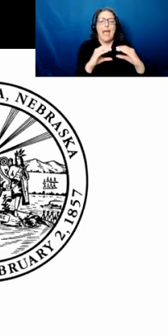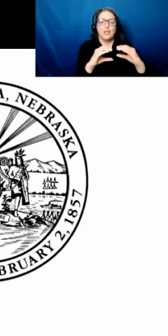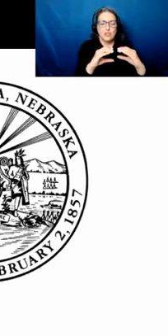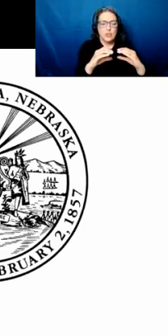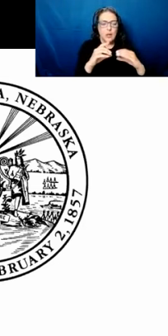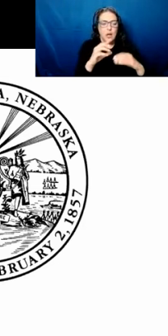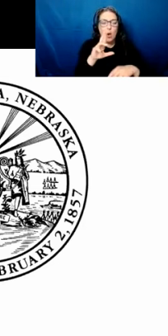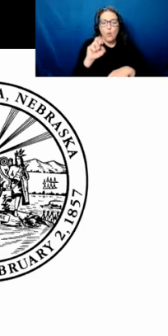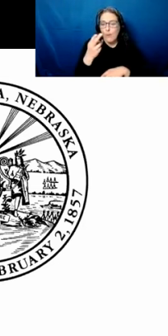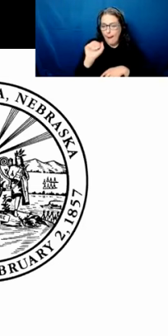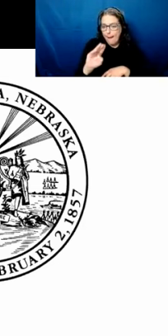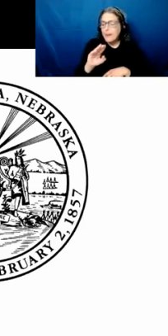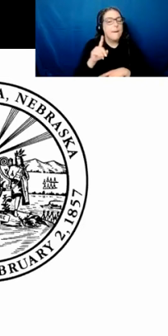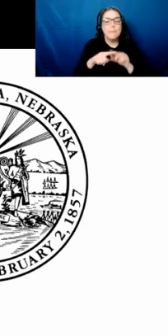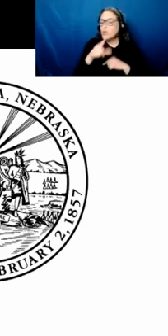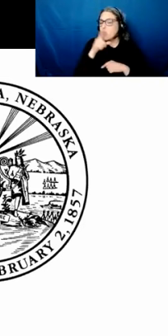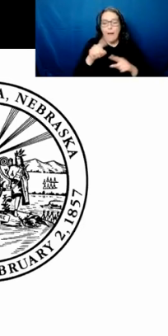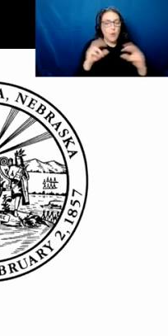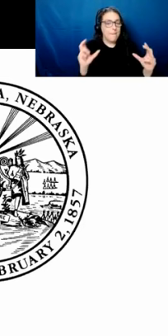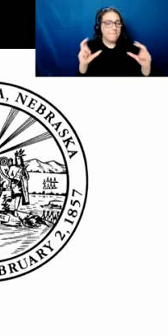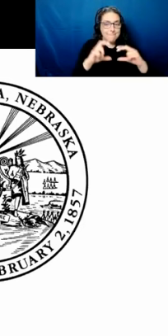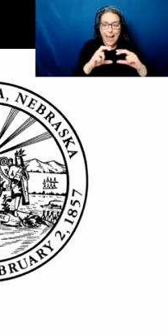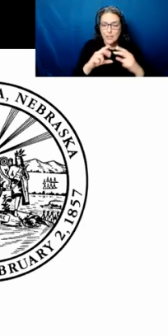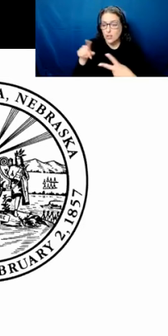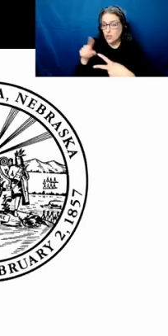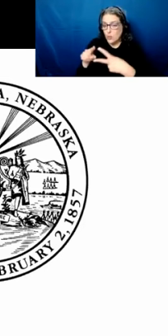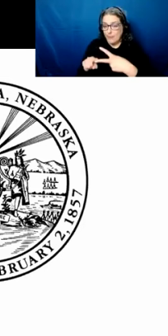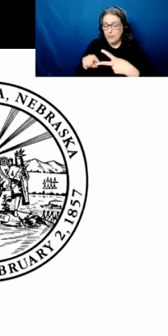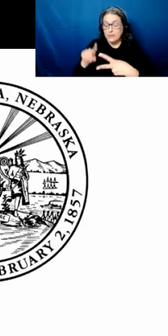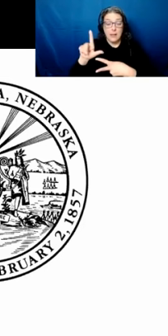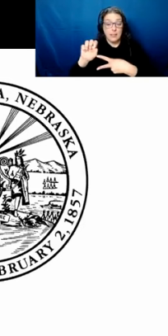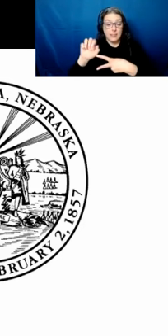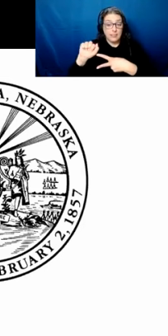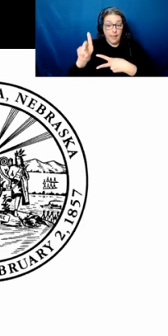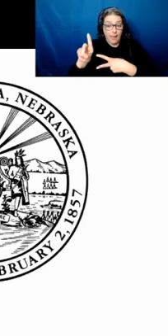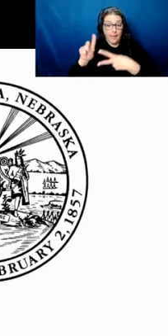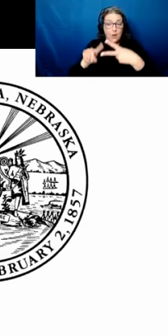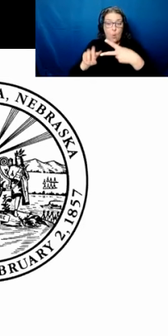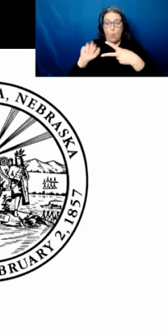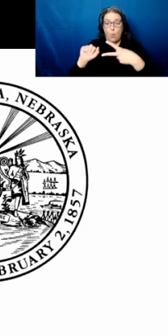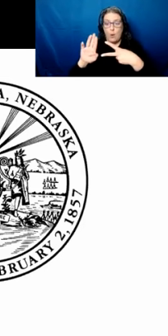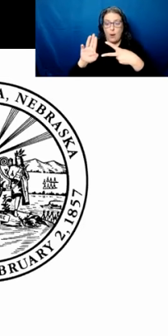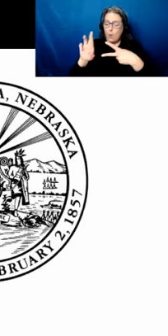This is Dale bar. If we build on a flat lot we build our knew three-bedroom homes as accessible.